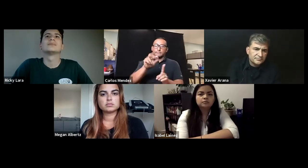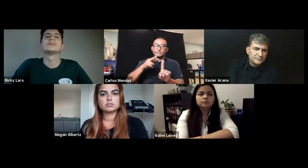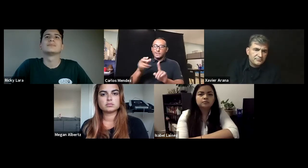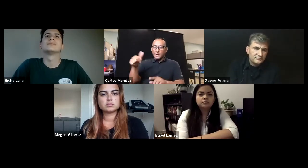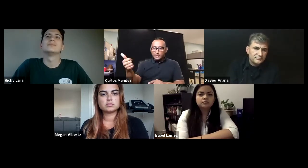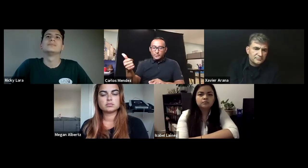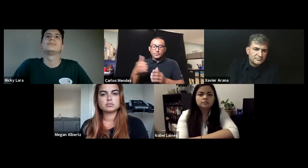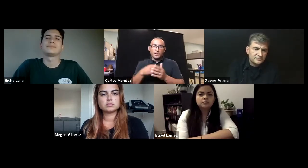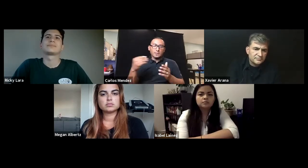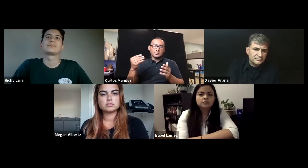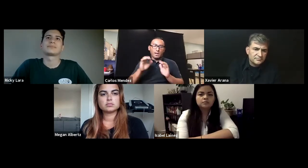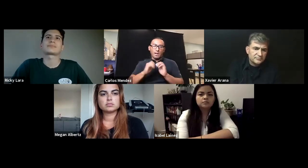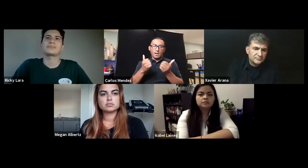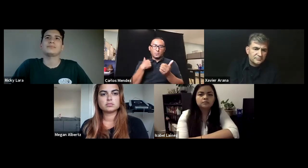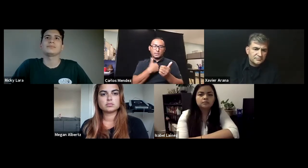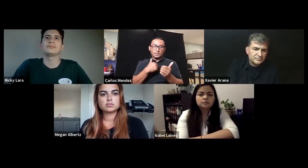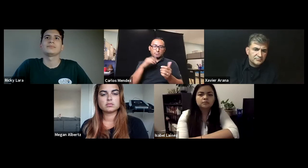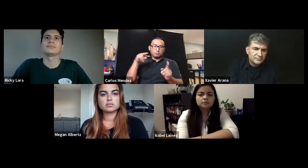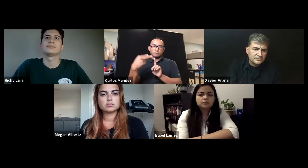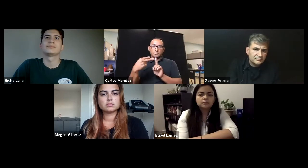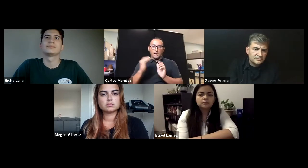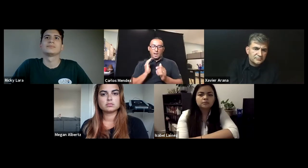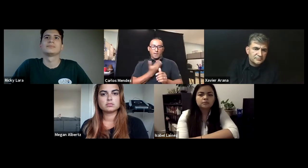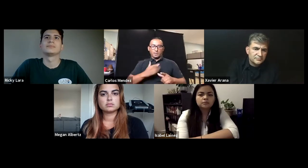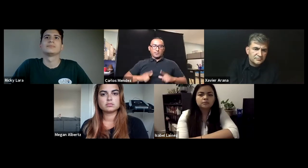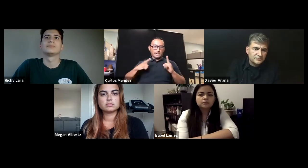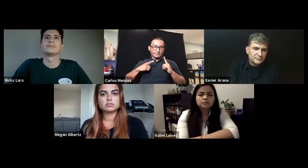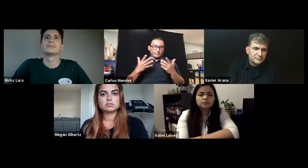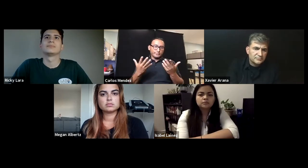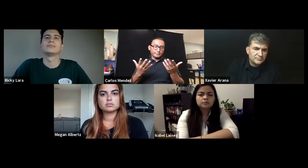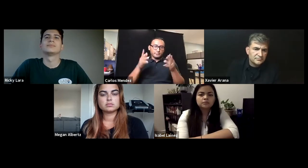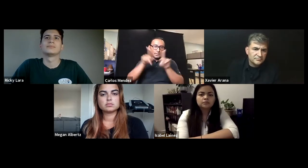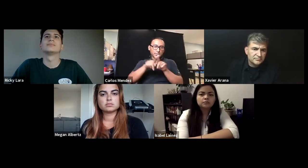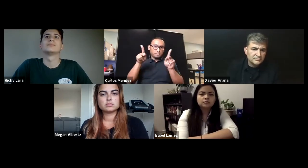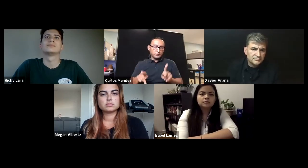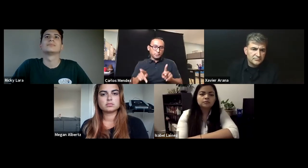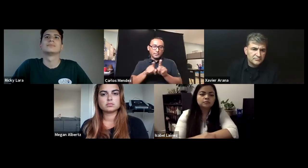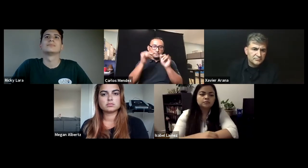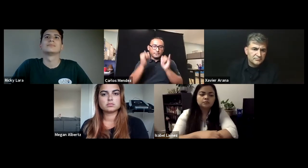learn about your different culture and language and how that works out for you in your life